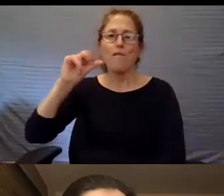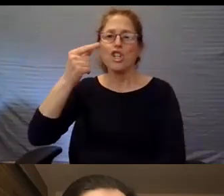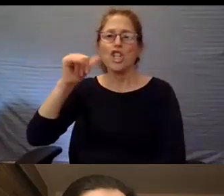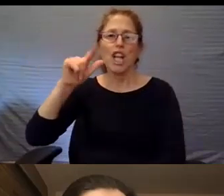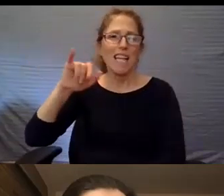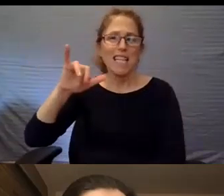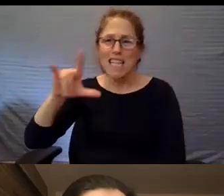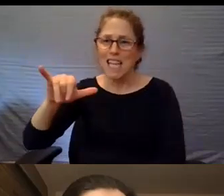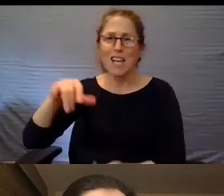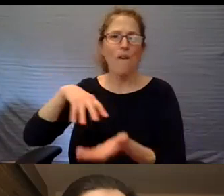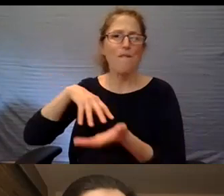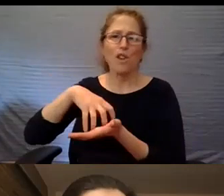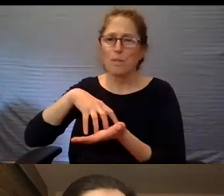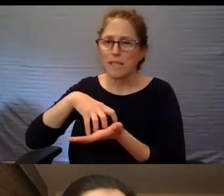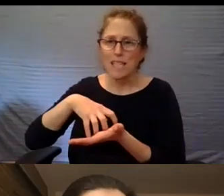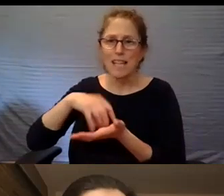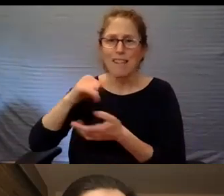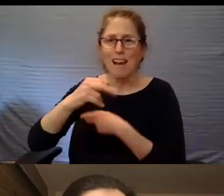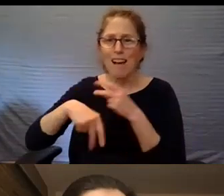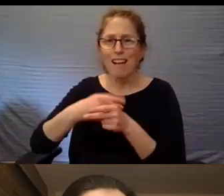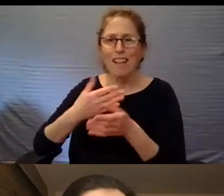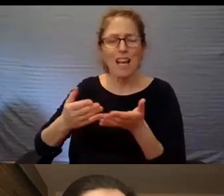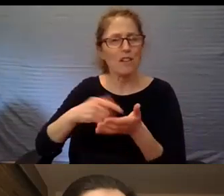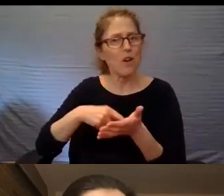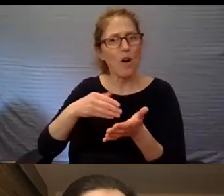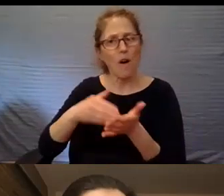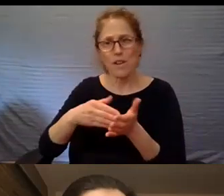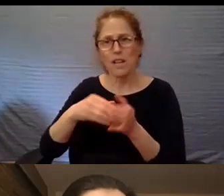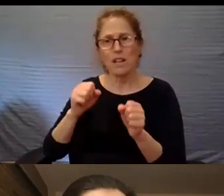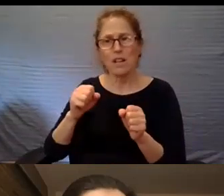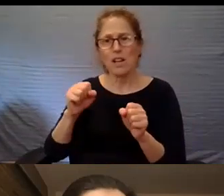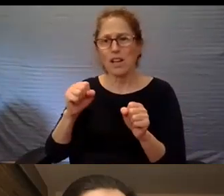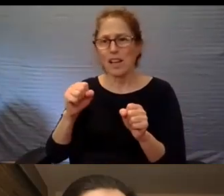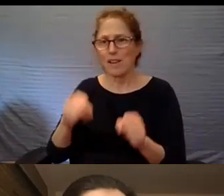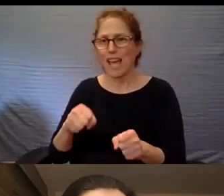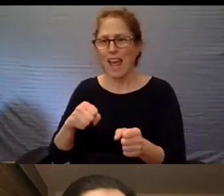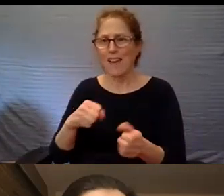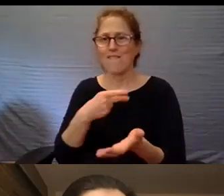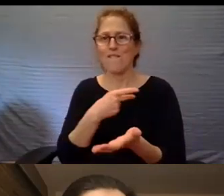and these kind of things because a lot of times it can fail to recognize the ways in